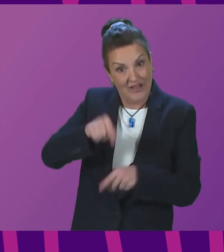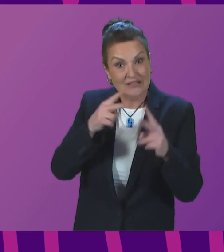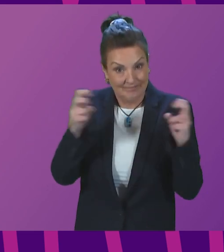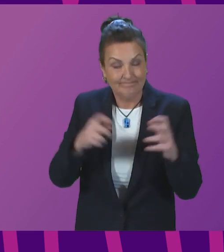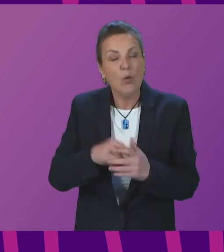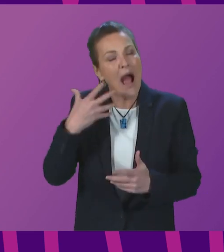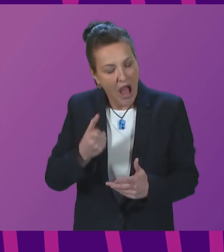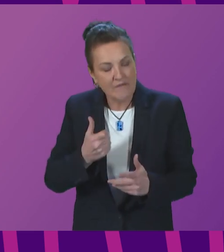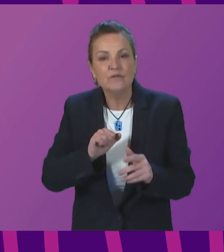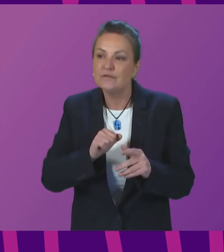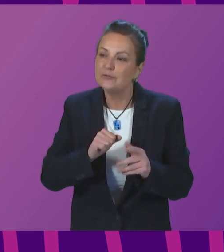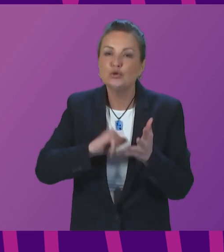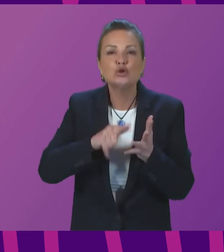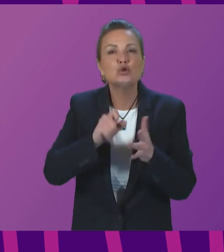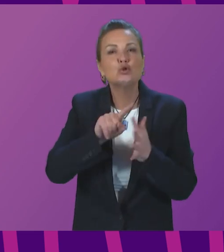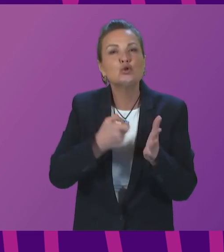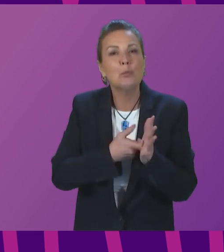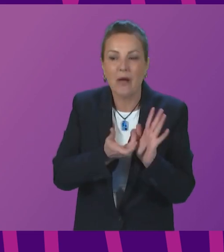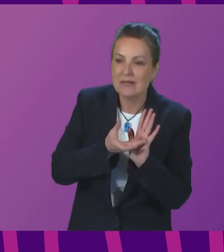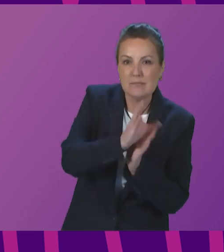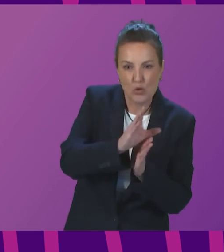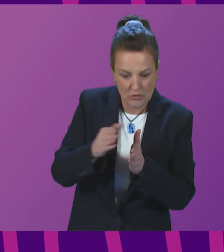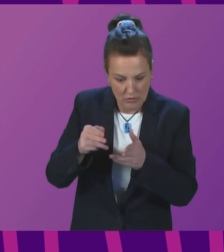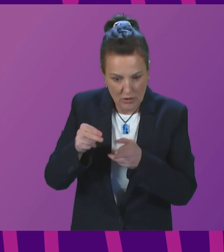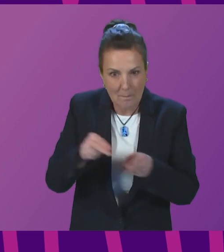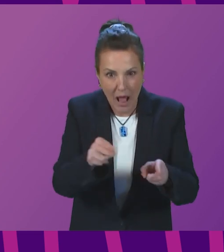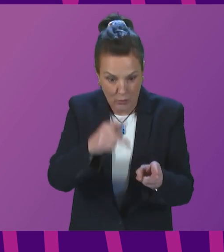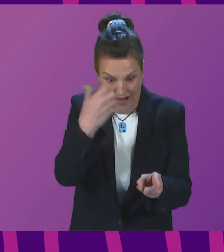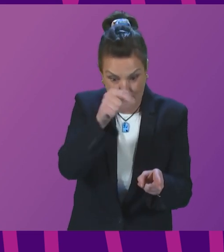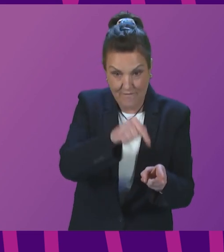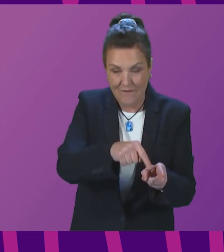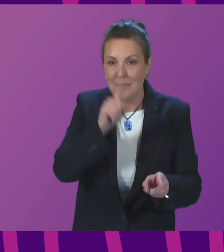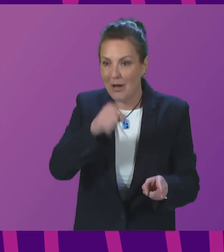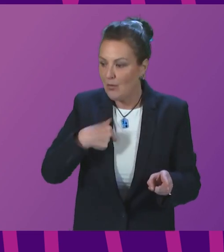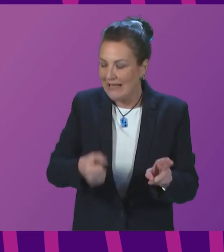we have the supersponsor route and the support in place, we are currently being held up by